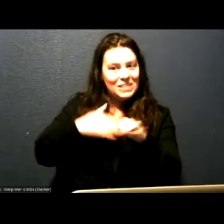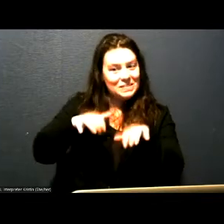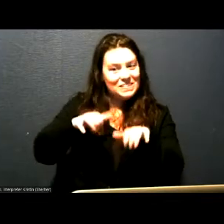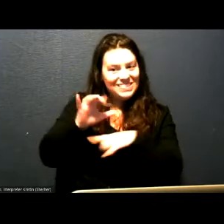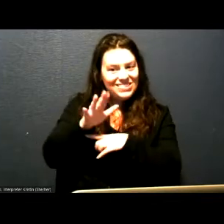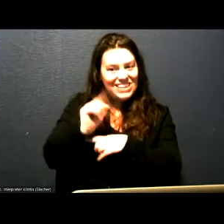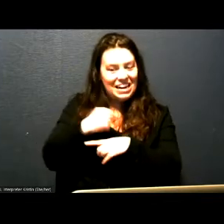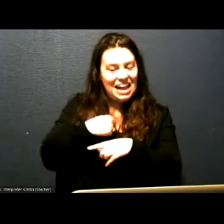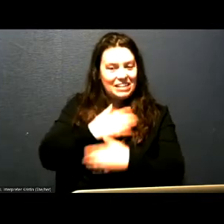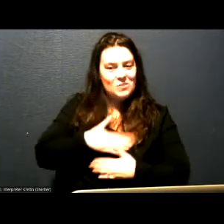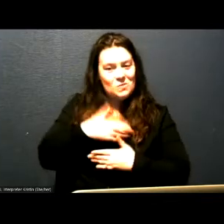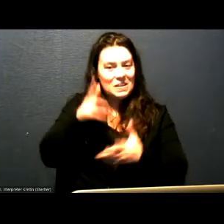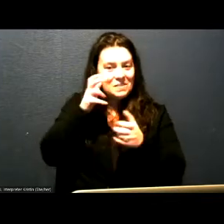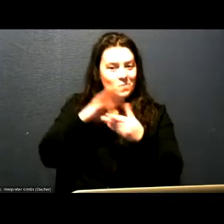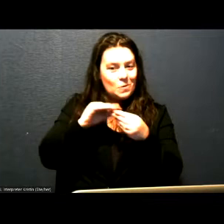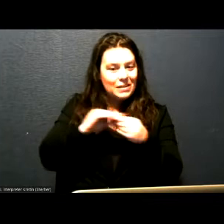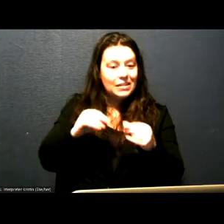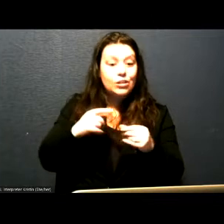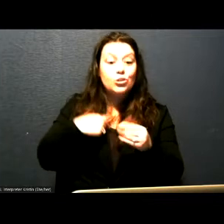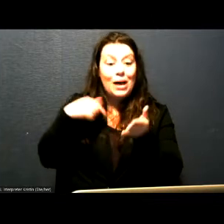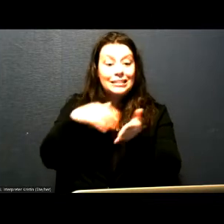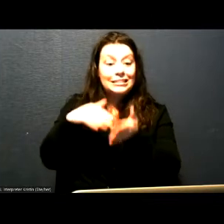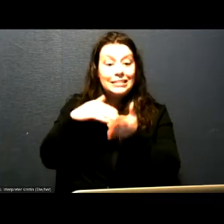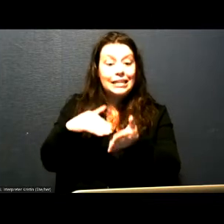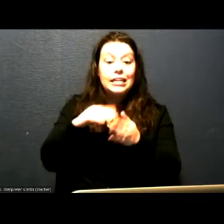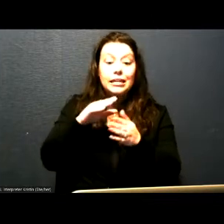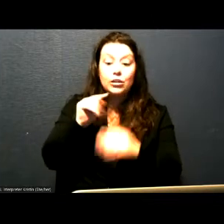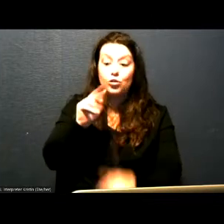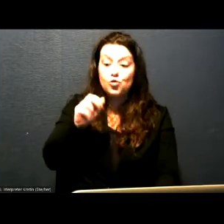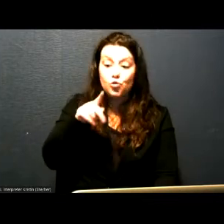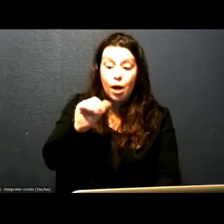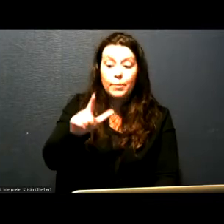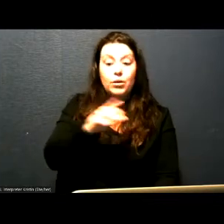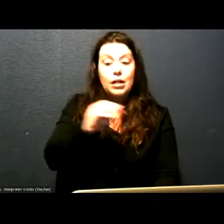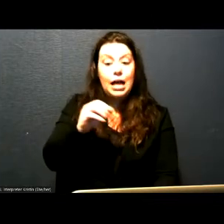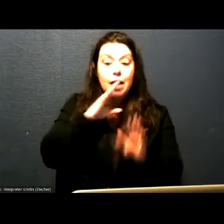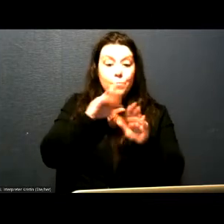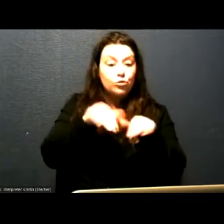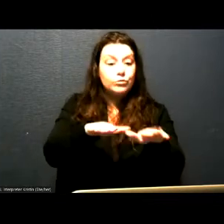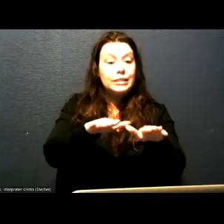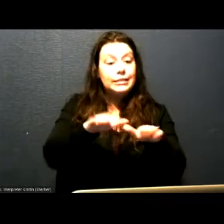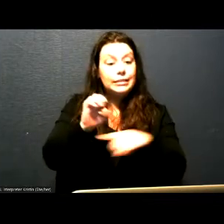tropical marine ecology on coral reefs in Australia for my masters, but then moved to ocean